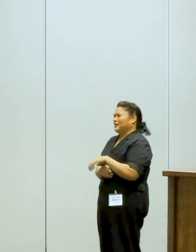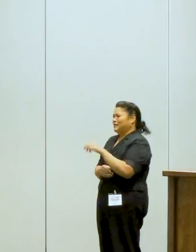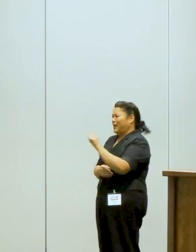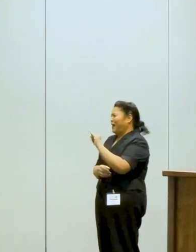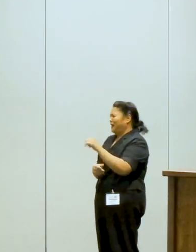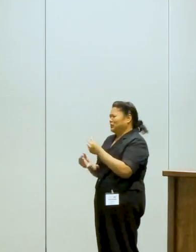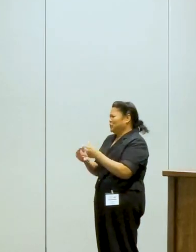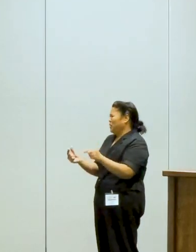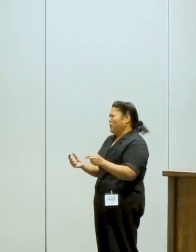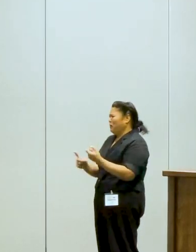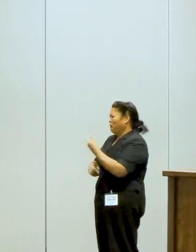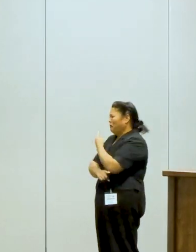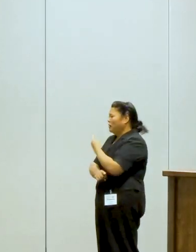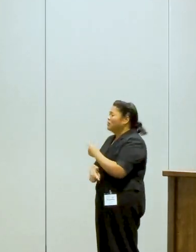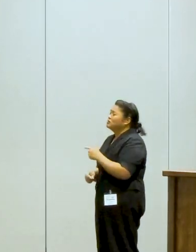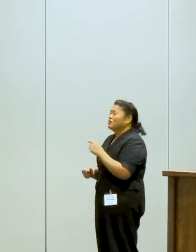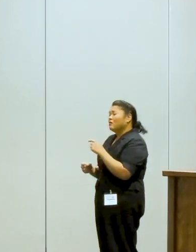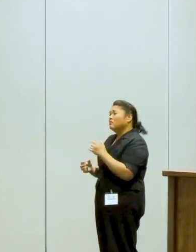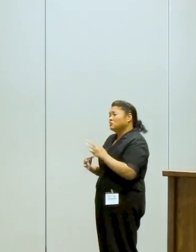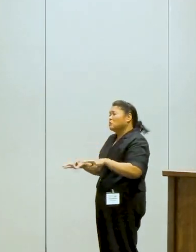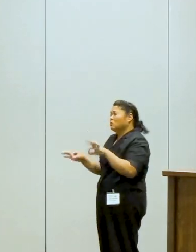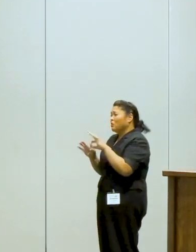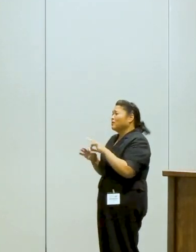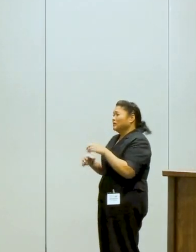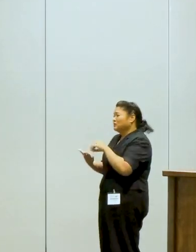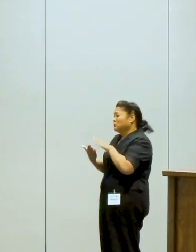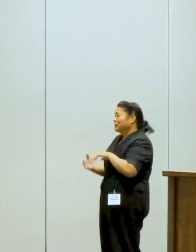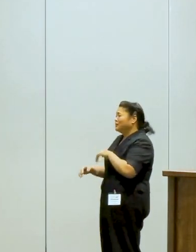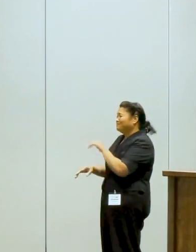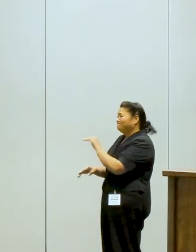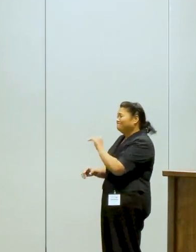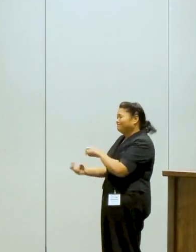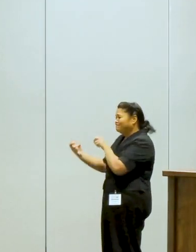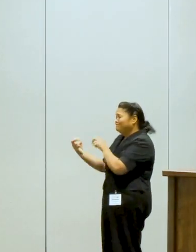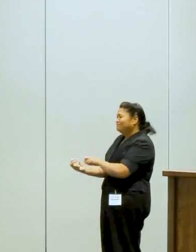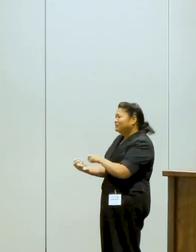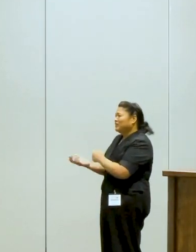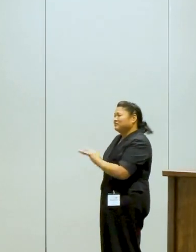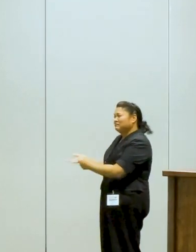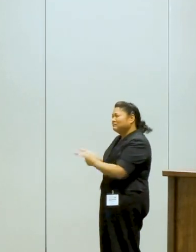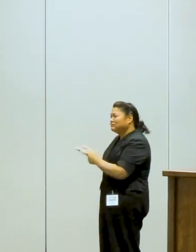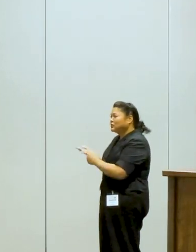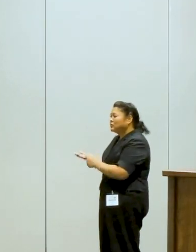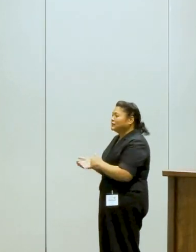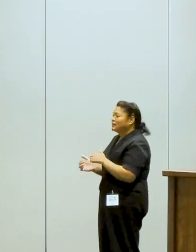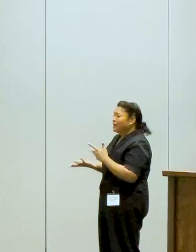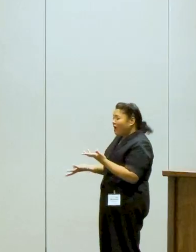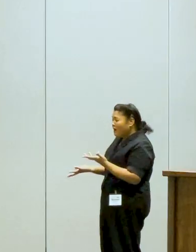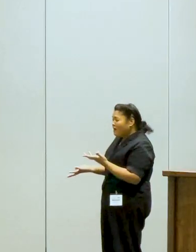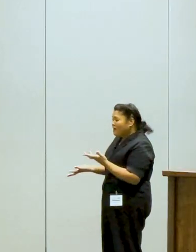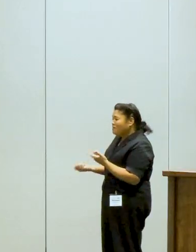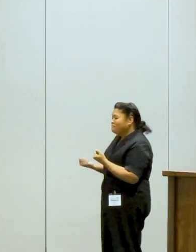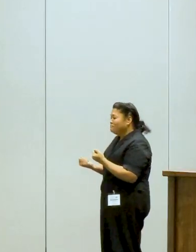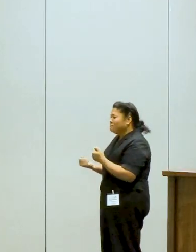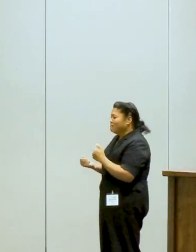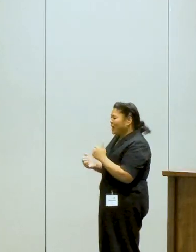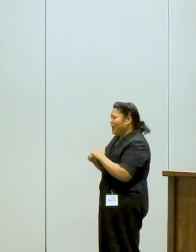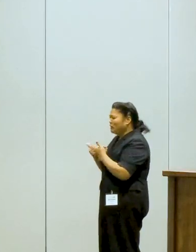have that serious conversation with them, but also you're not sure if you have the evidence to substantiate that common, you know, conversation with them. So it's weird. It creates this